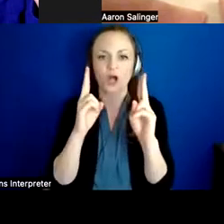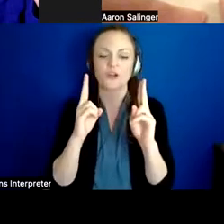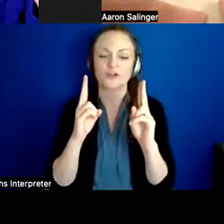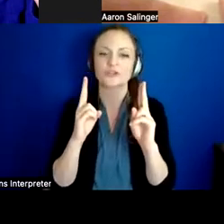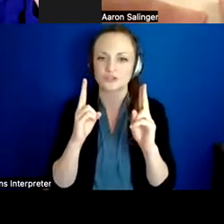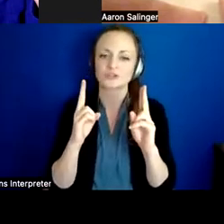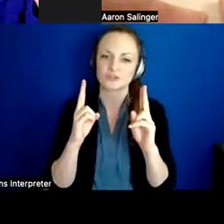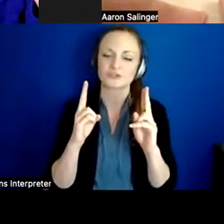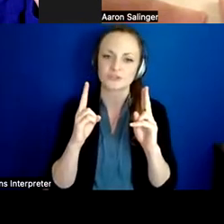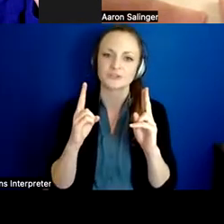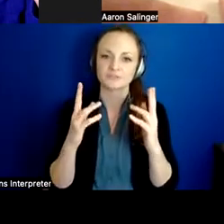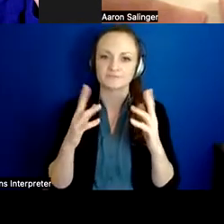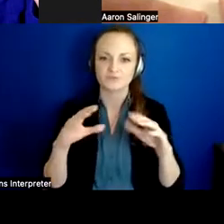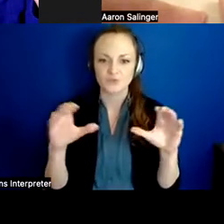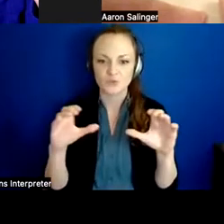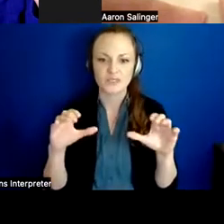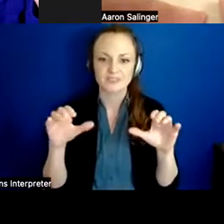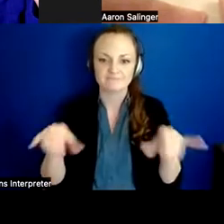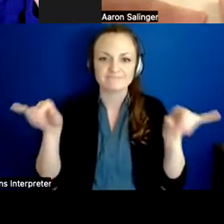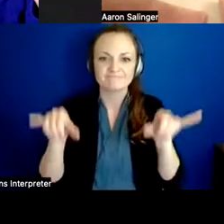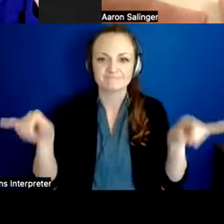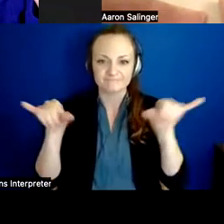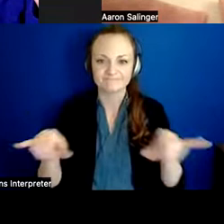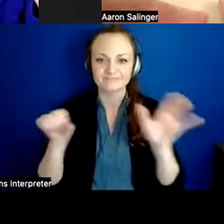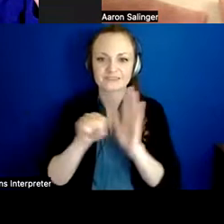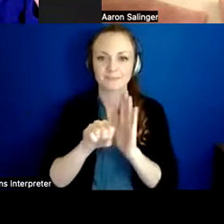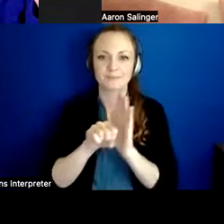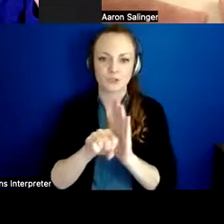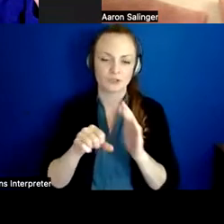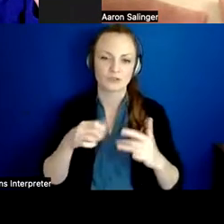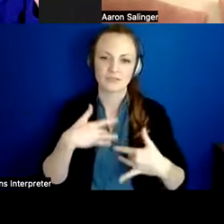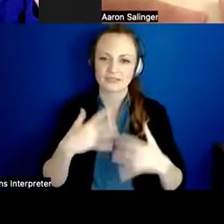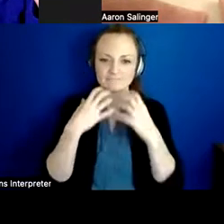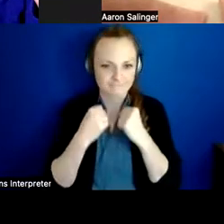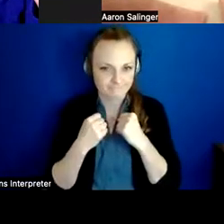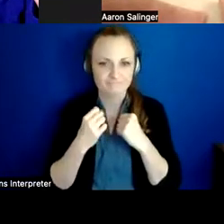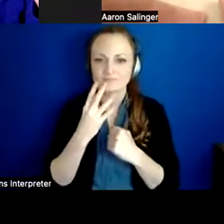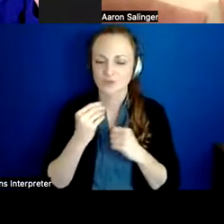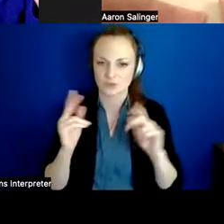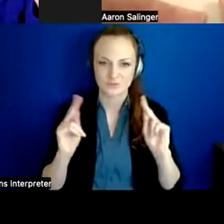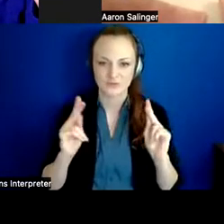20:00:51 In a in a symbolic kind of way Yes, Oh, it's nice to see your face, Josie.